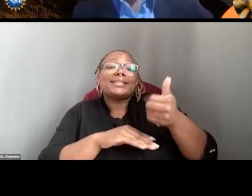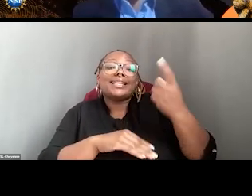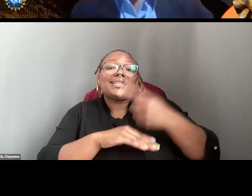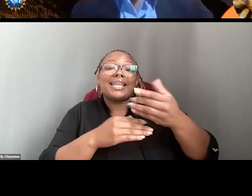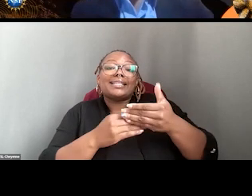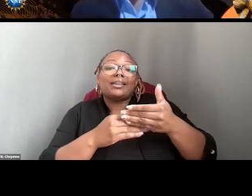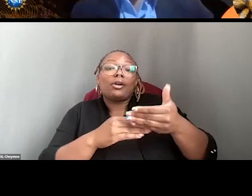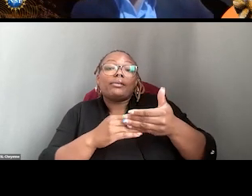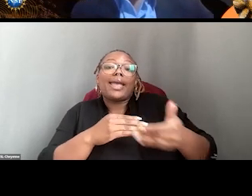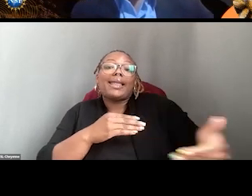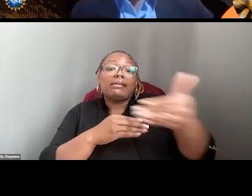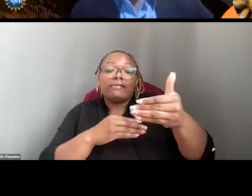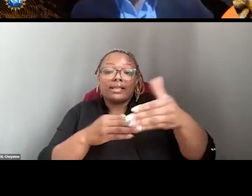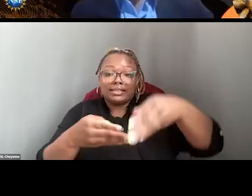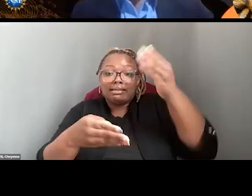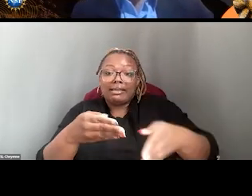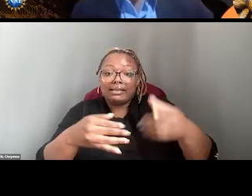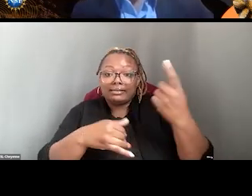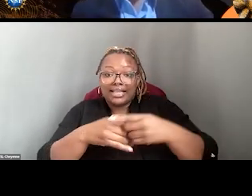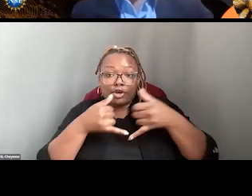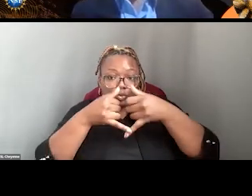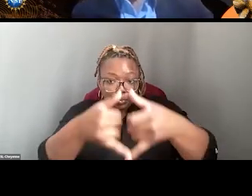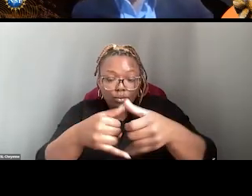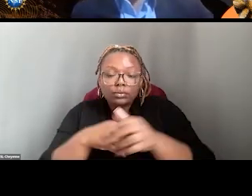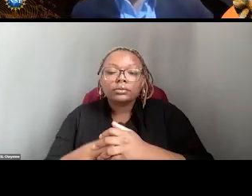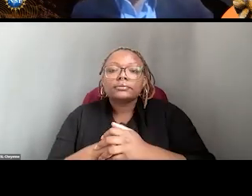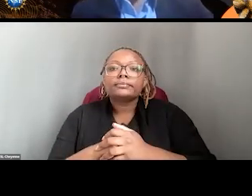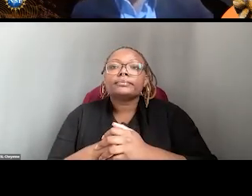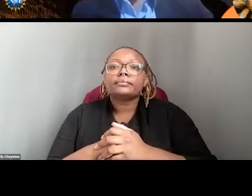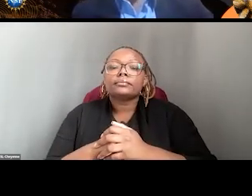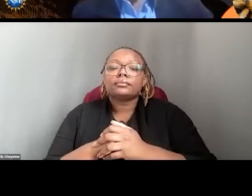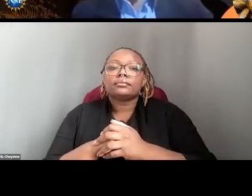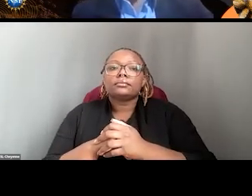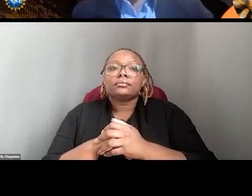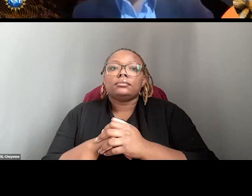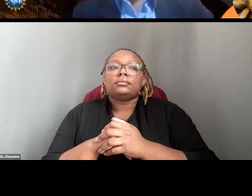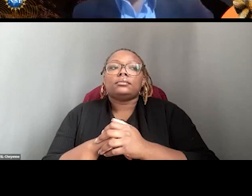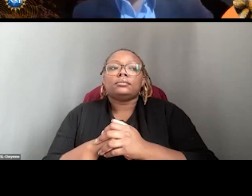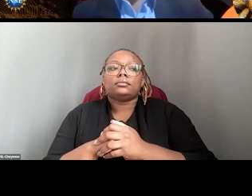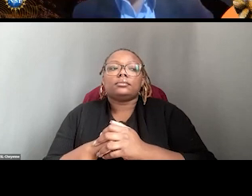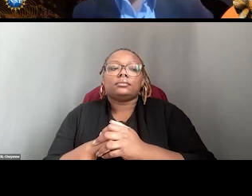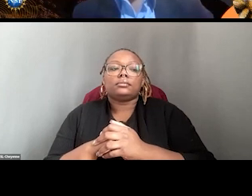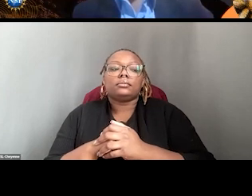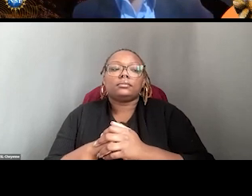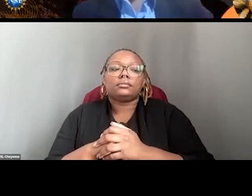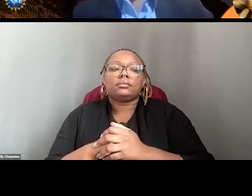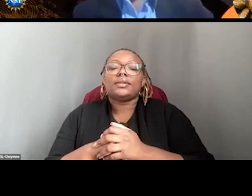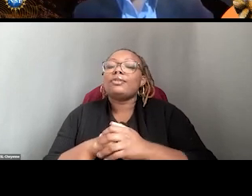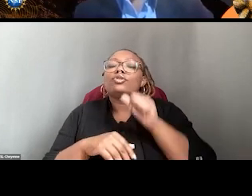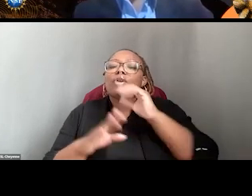But you don't really have to worry about those timelines too much because research.gov already has that program,